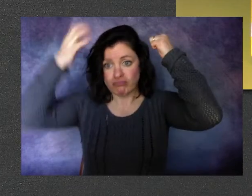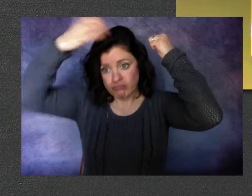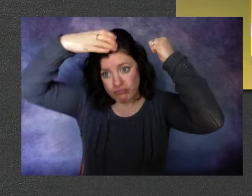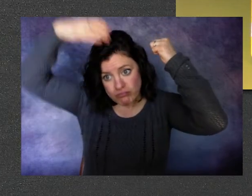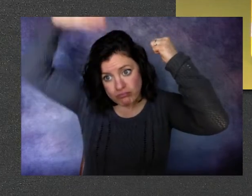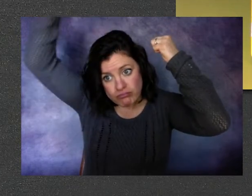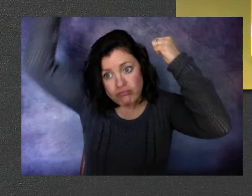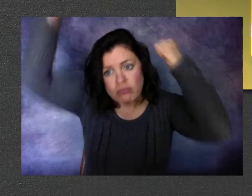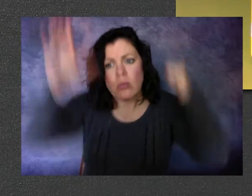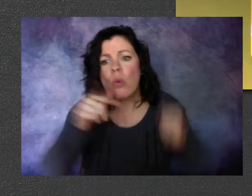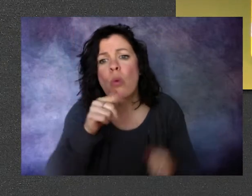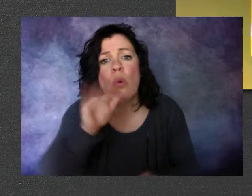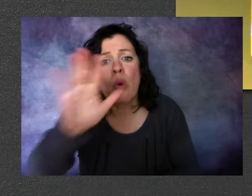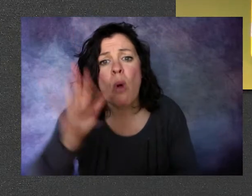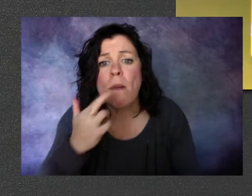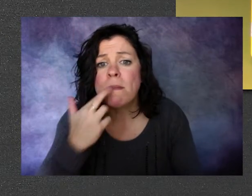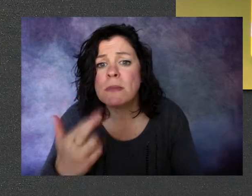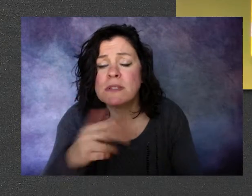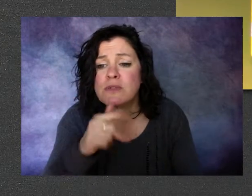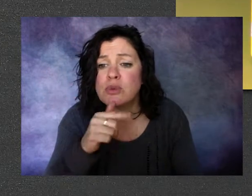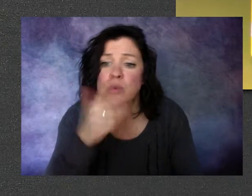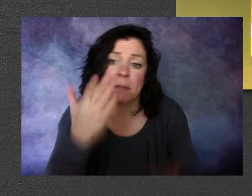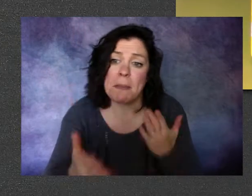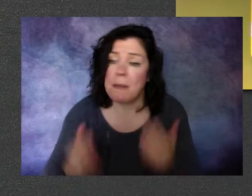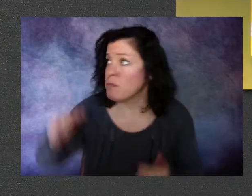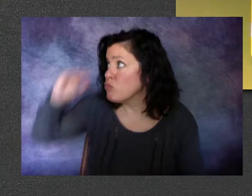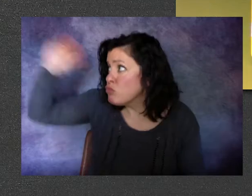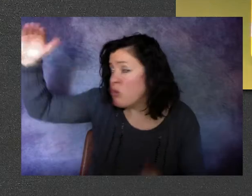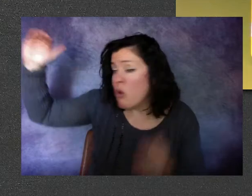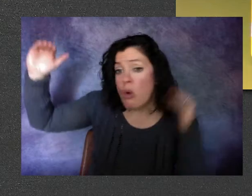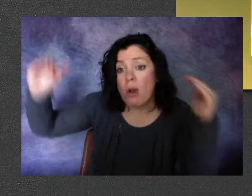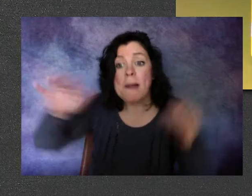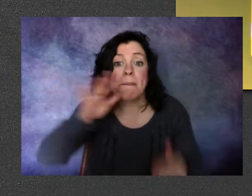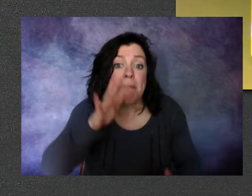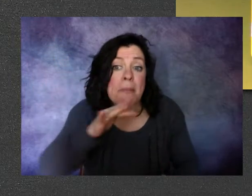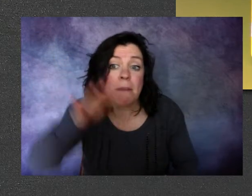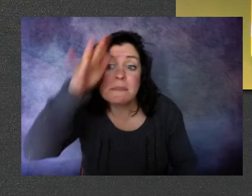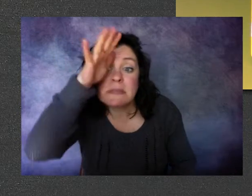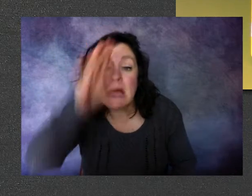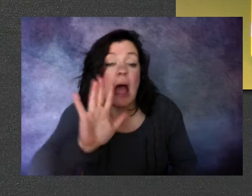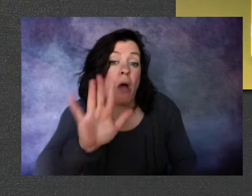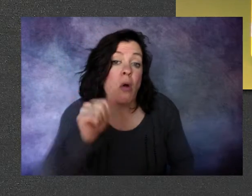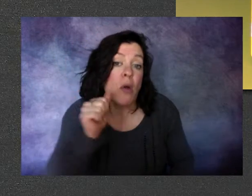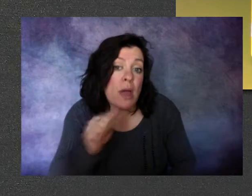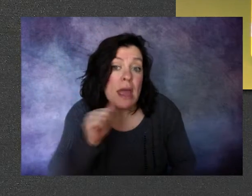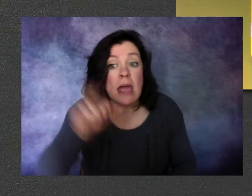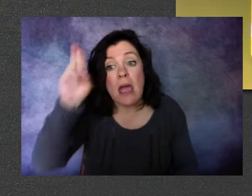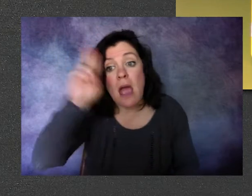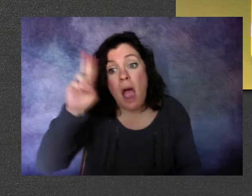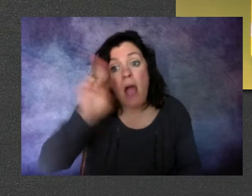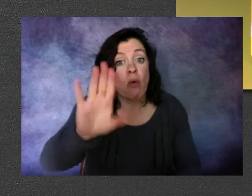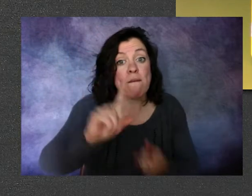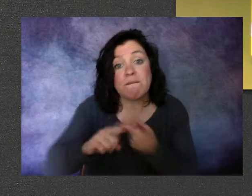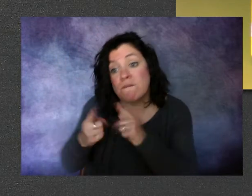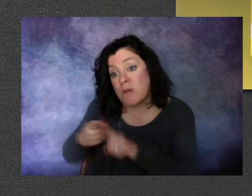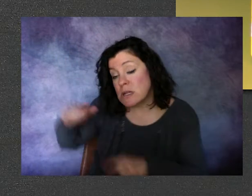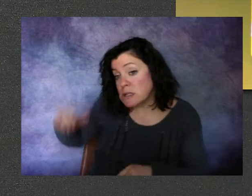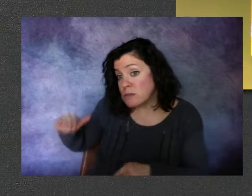My friends, who's your best friend? Maybe it is a grownup. Maybe mom, dad, grandma, uncle, aunt. That's okay!